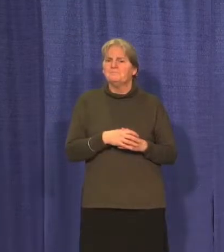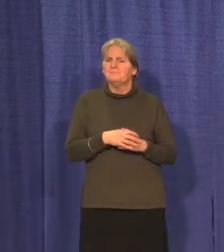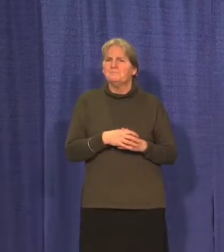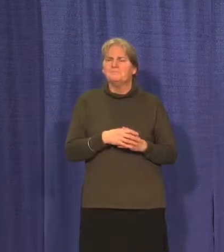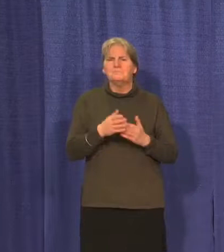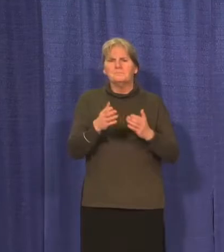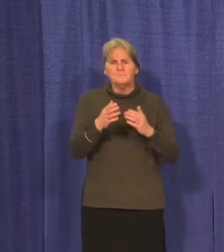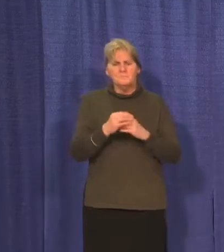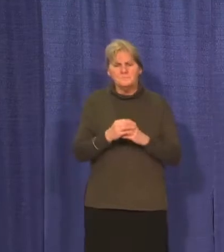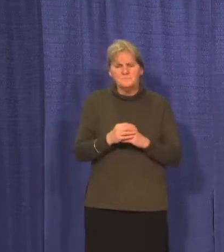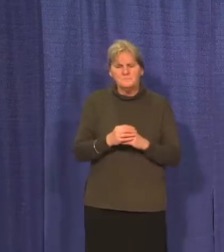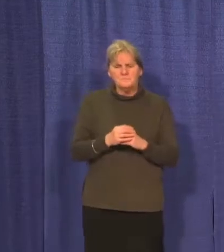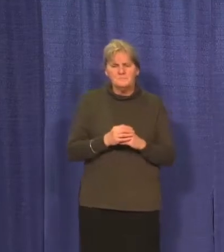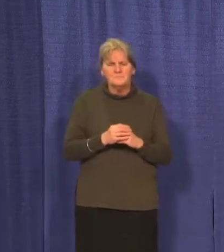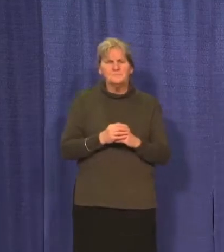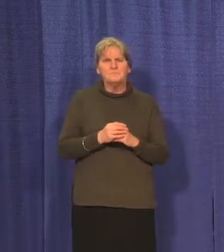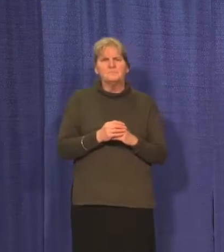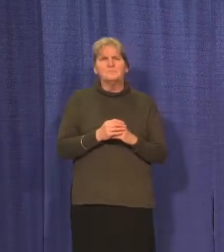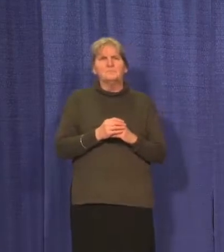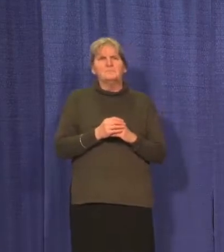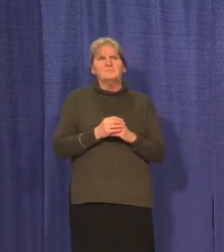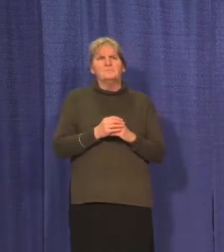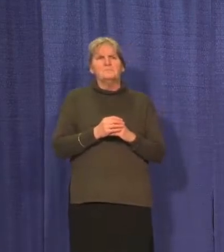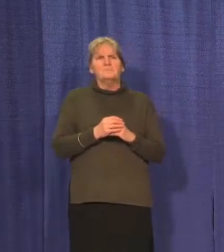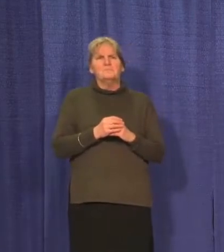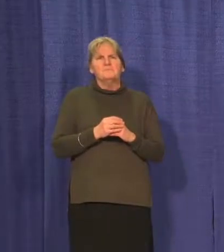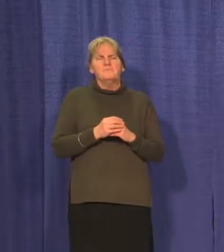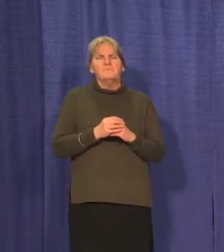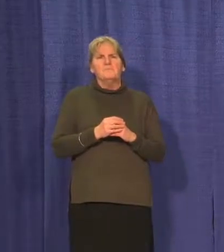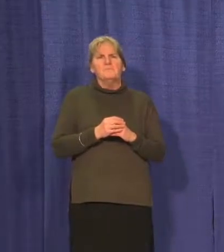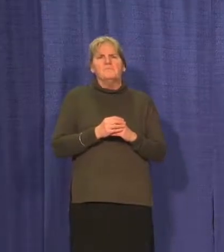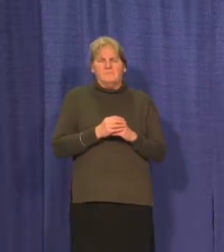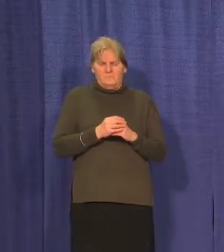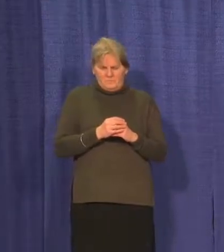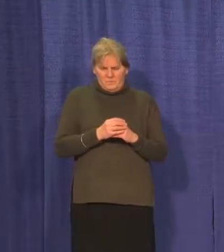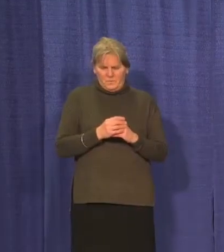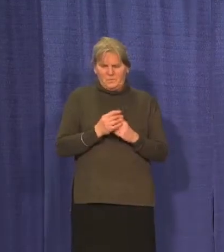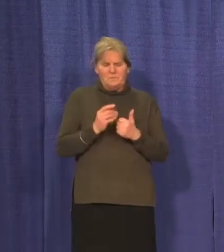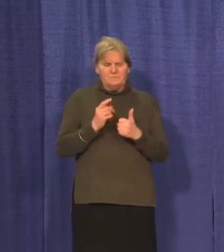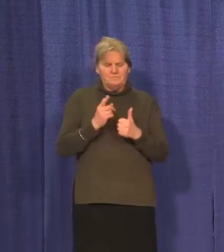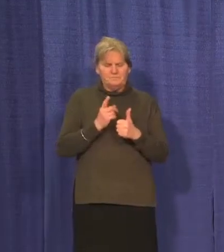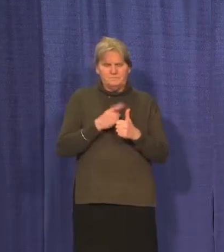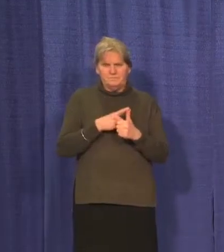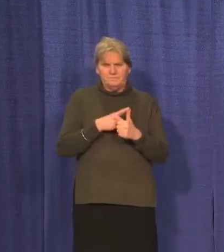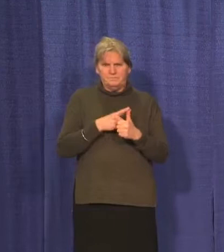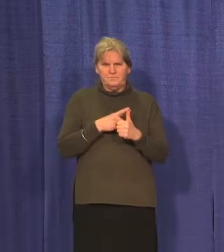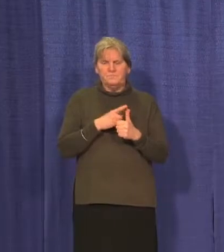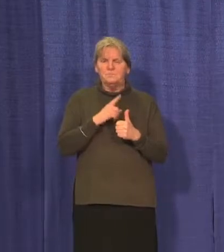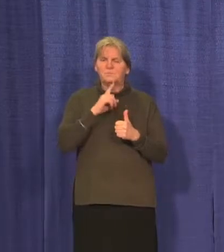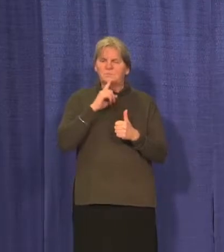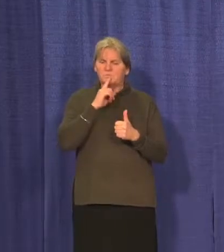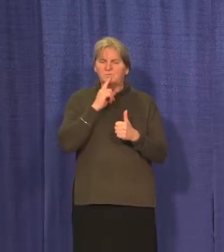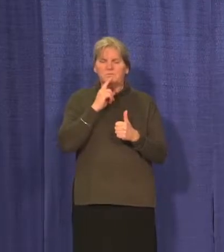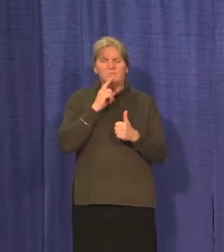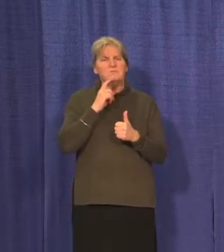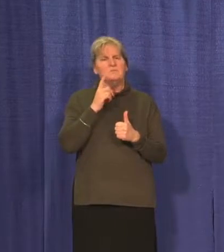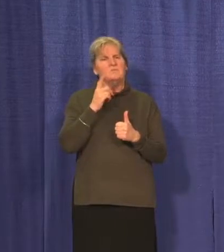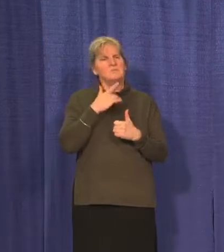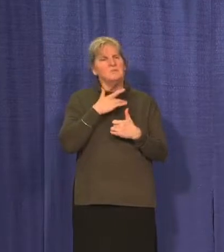And you know, there are I hope a few useful things we can say. One is this is not uncommon with